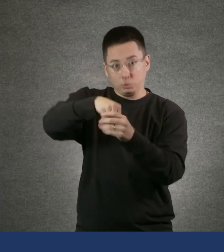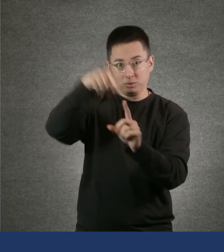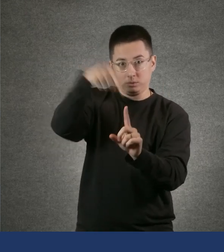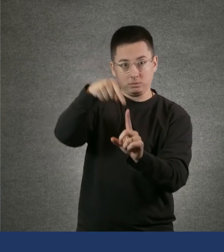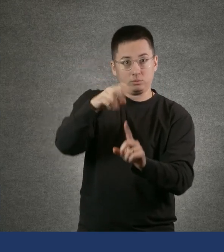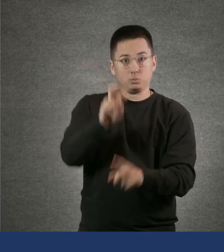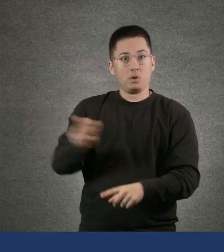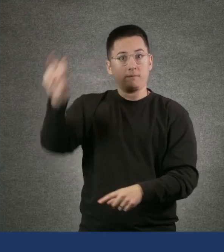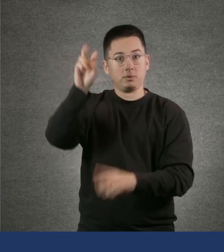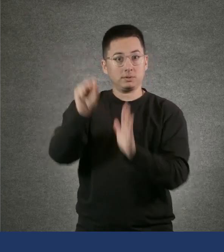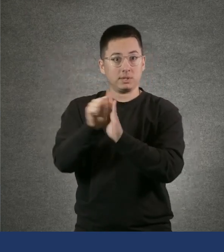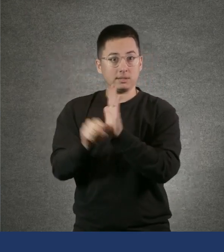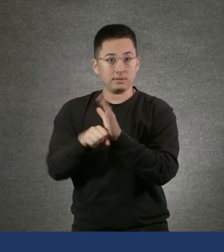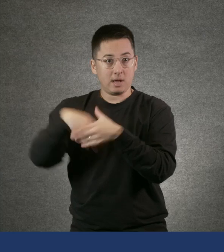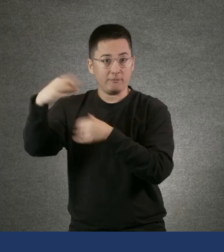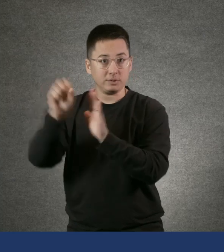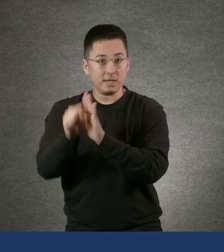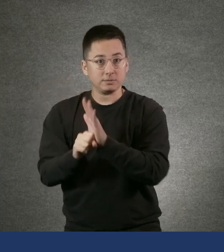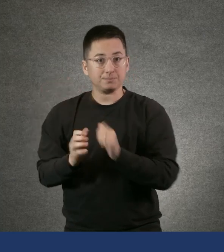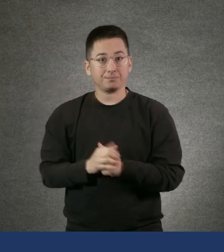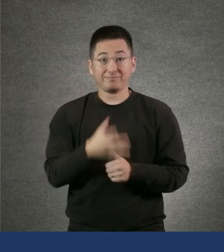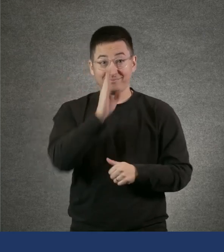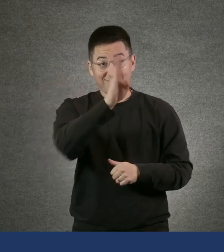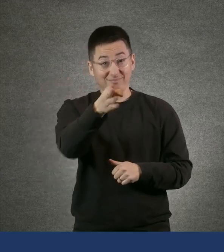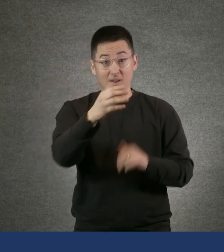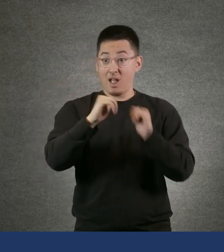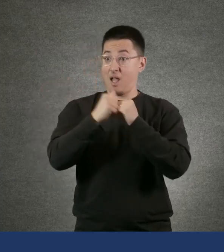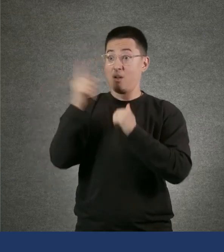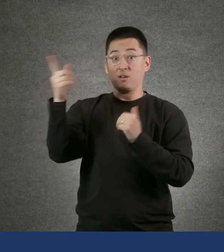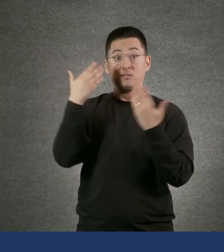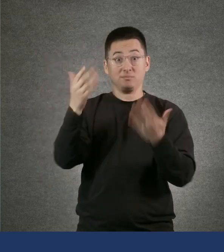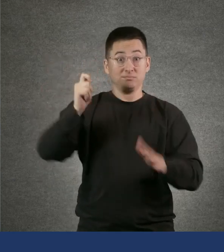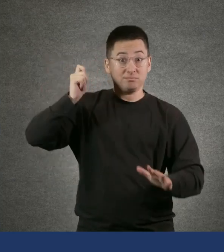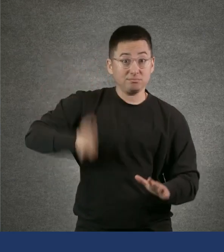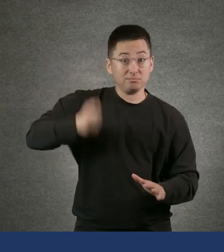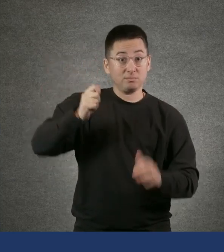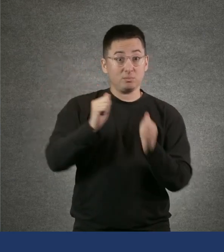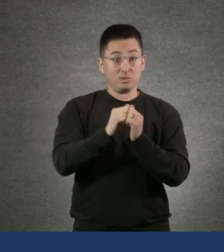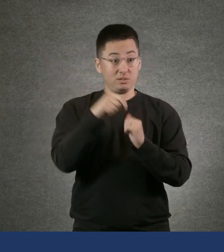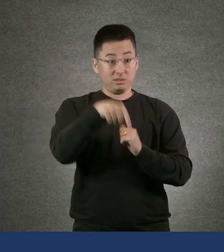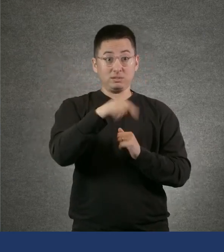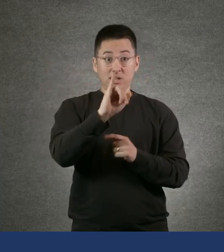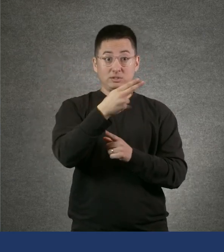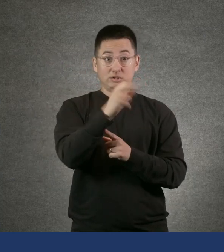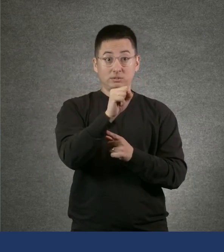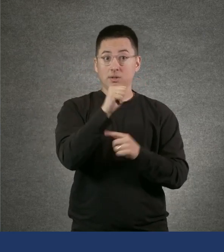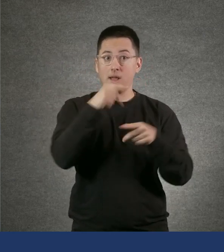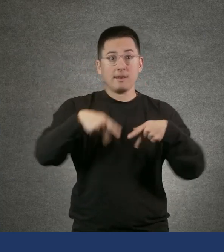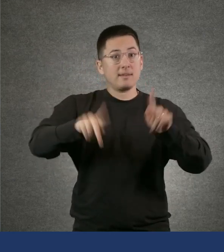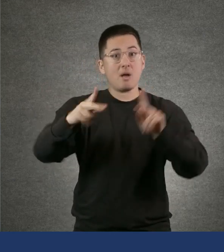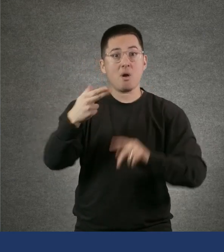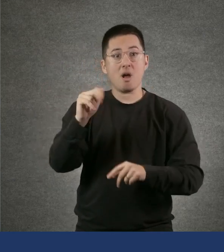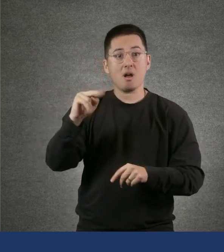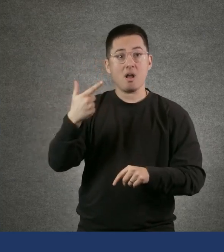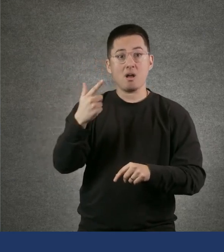IHS disallows Hannah to go to Wisconsin for lunch with her staff, which is a mere 10 minutes from her Minnesota